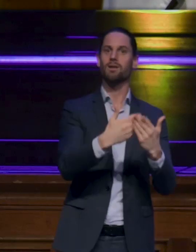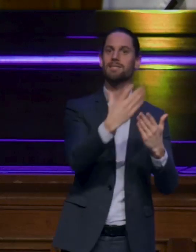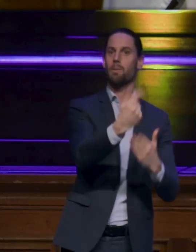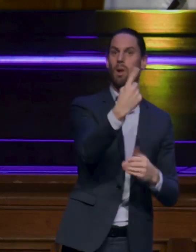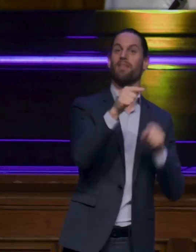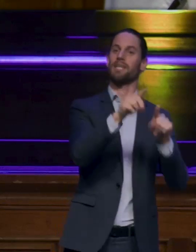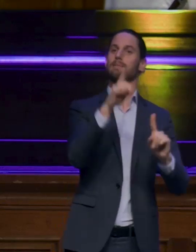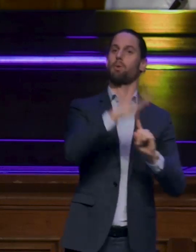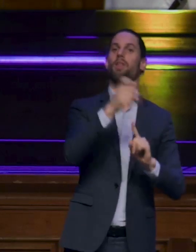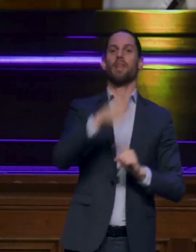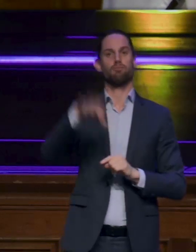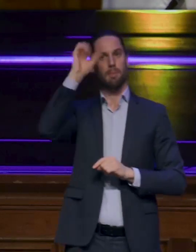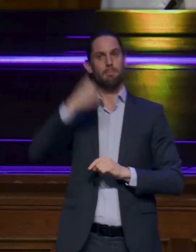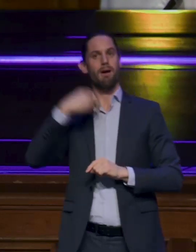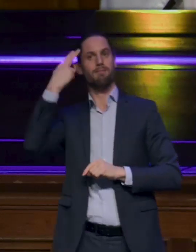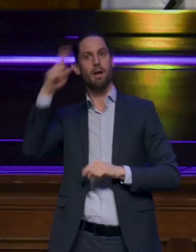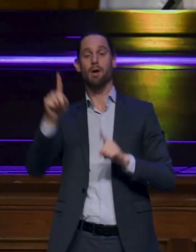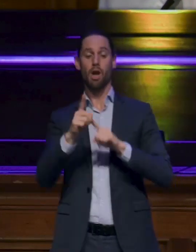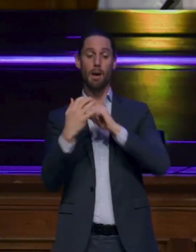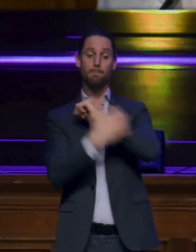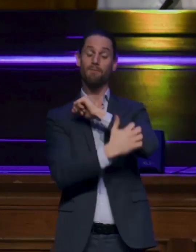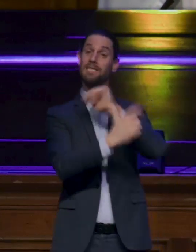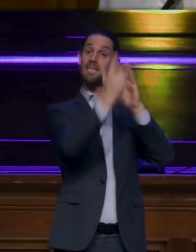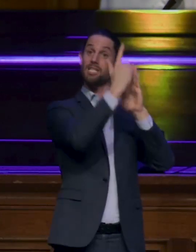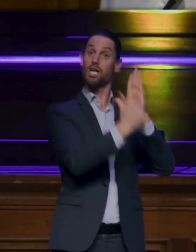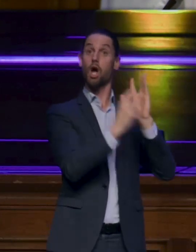poverty legislation is still there making a difference for kids or someone